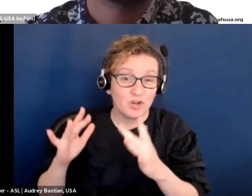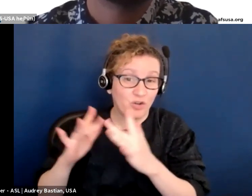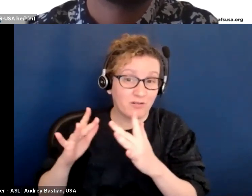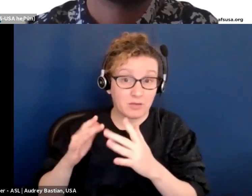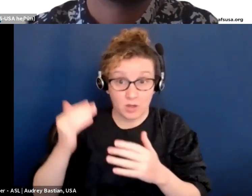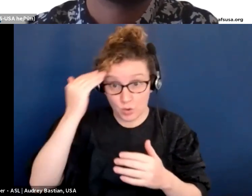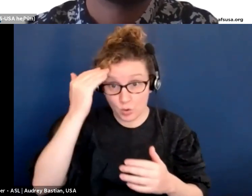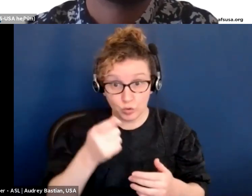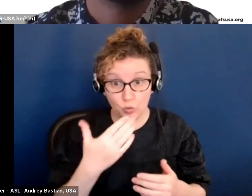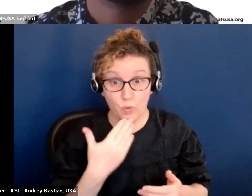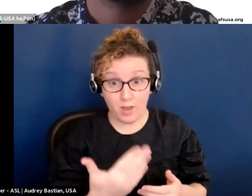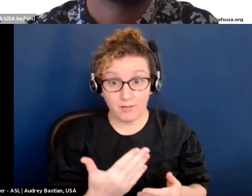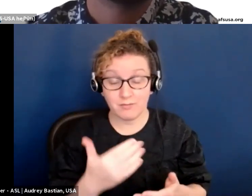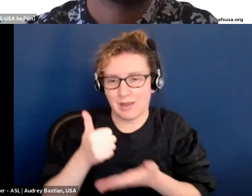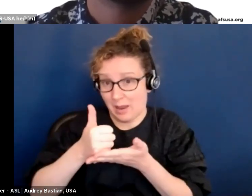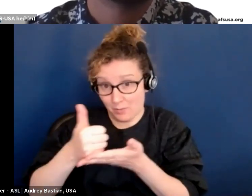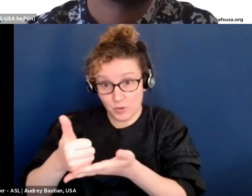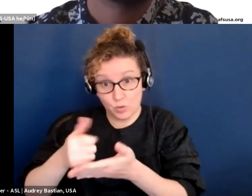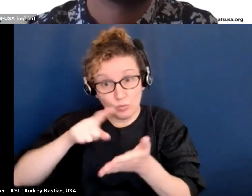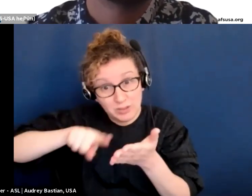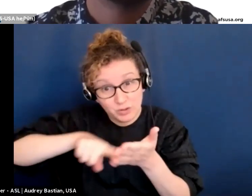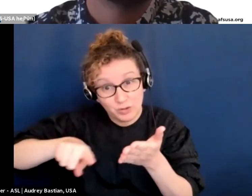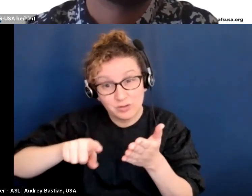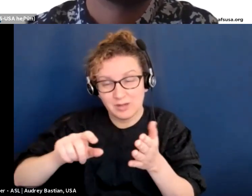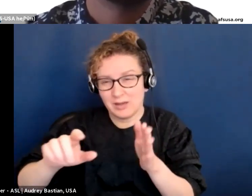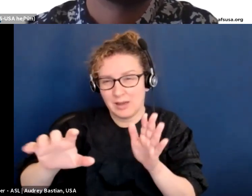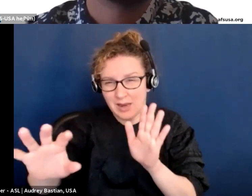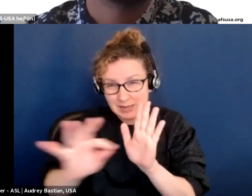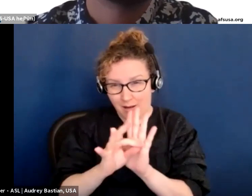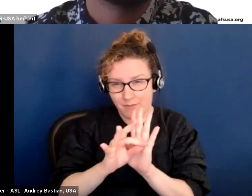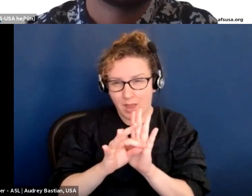well and can help you research and really identify what do you need, what would help